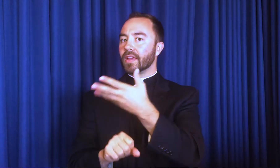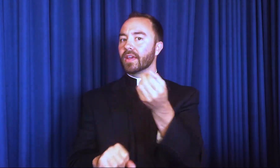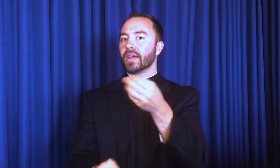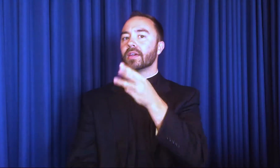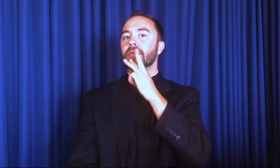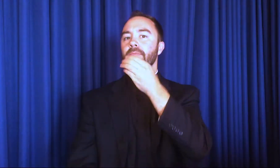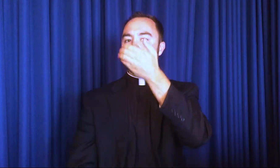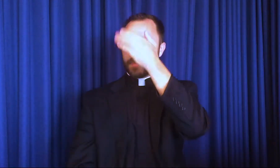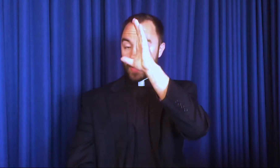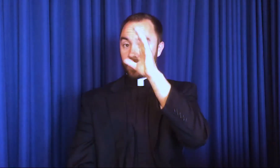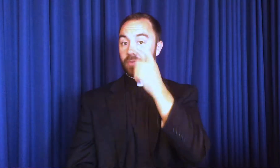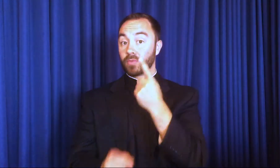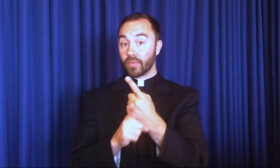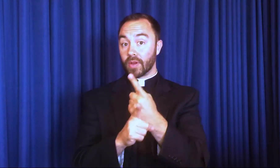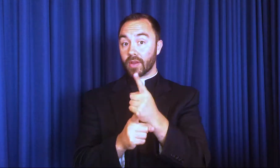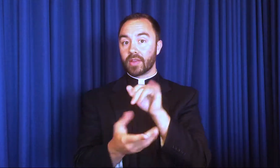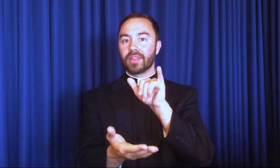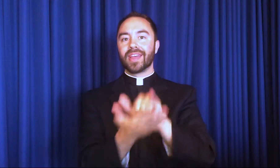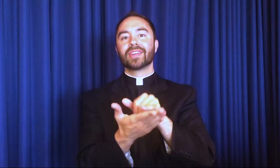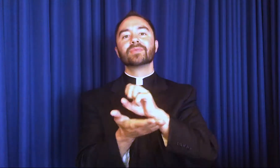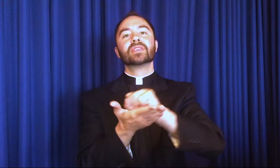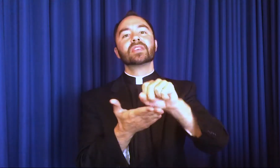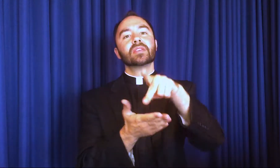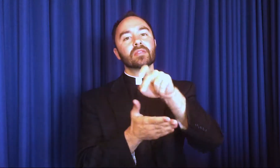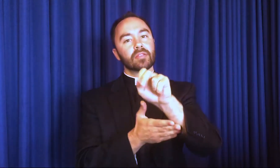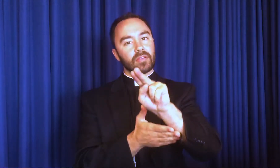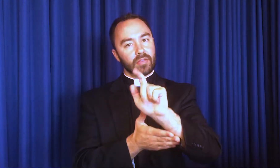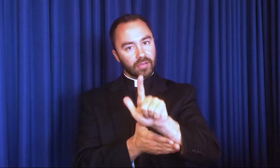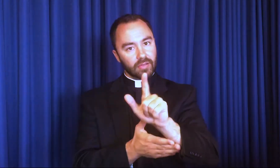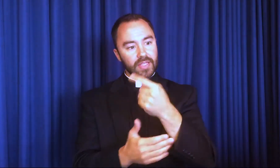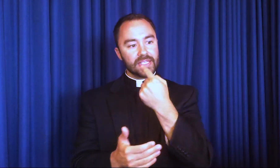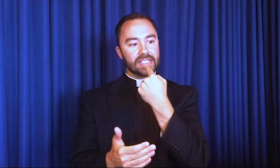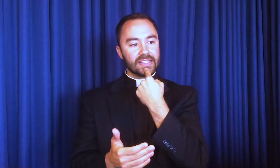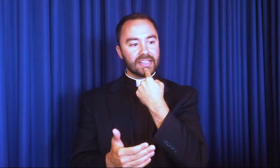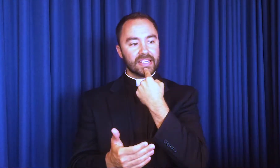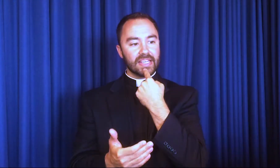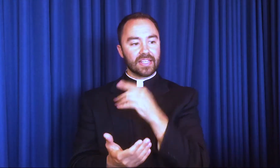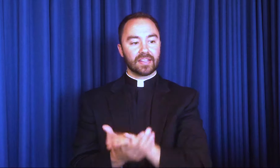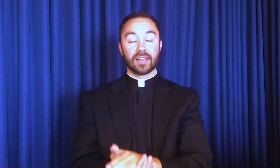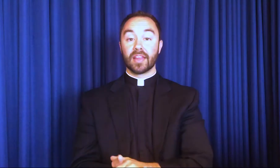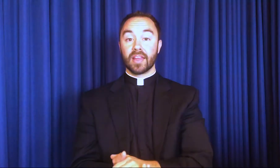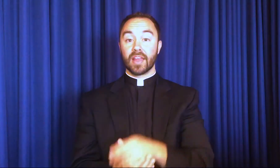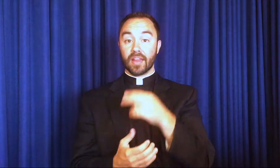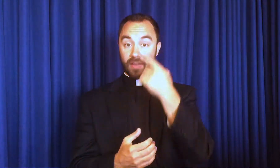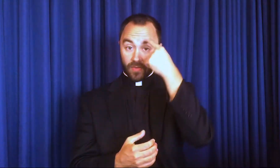of God's church? Remember that is baptism.